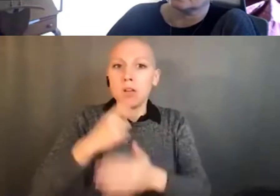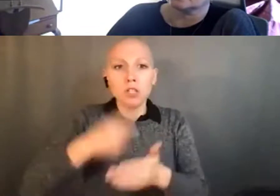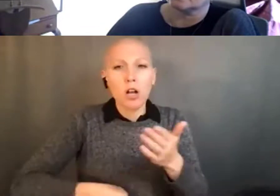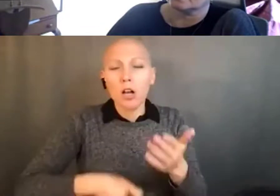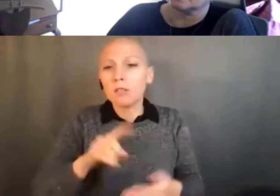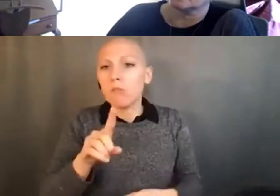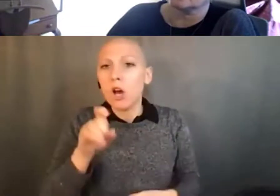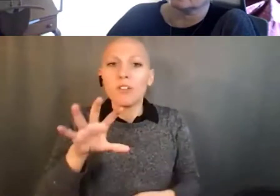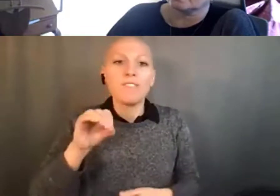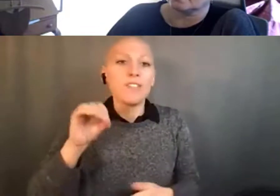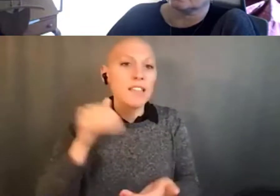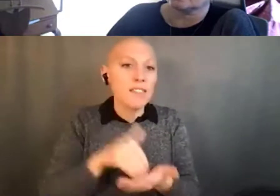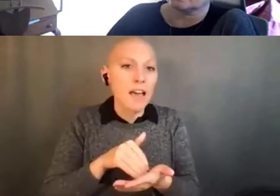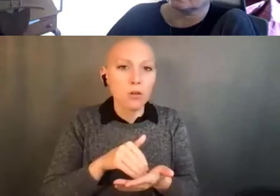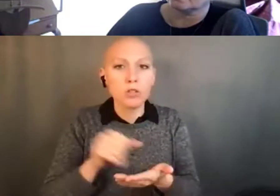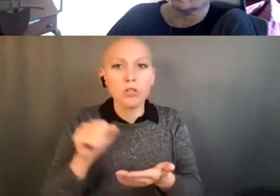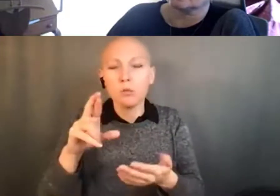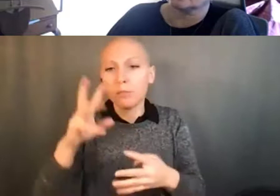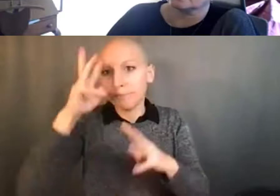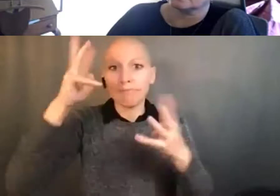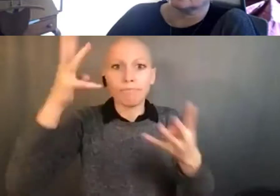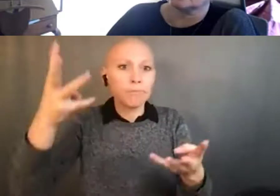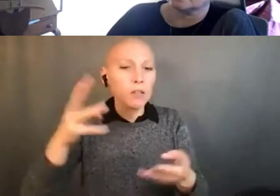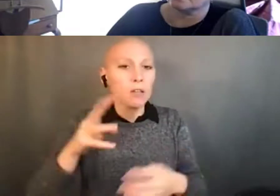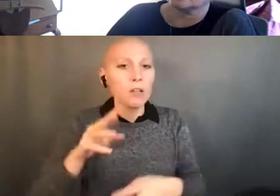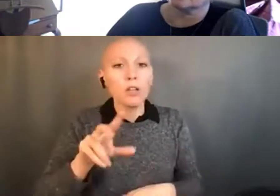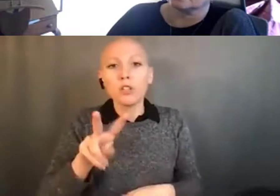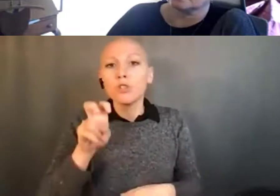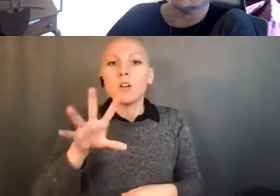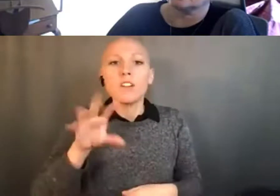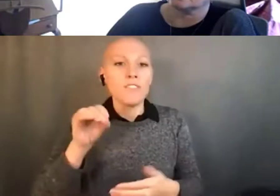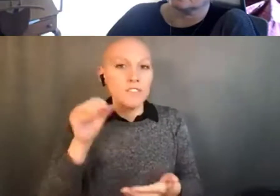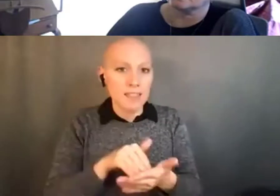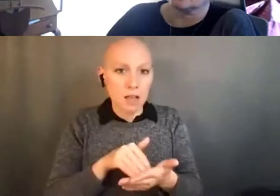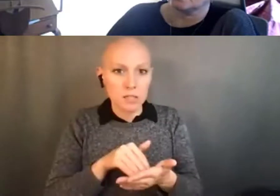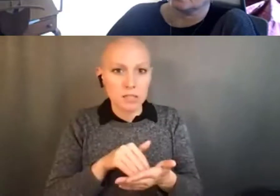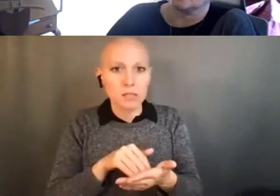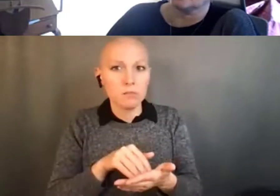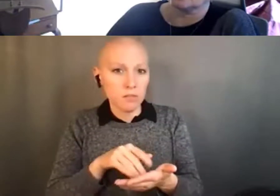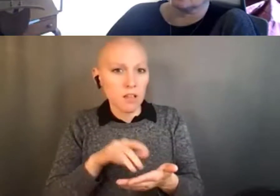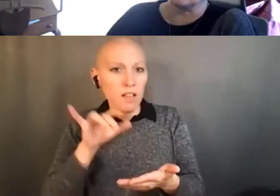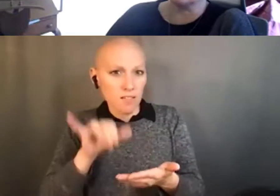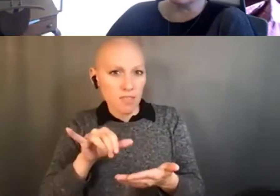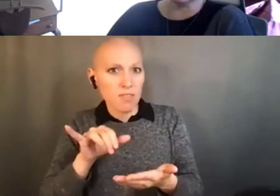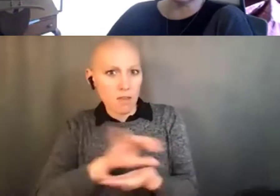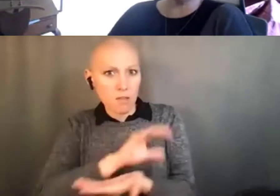to the US institution doesn't count against that, so I get that question a lot as well. Emily Linde: Correct, the F and A